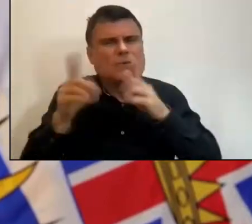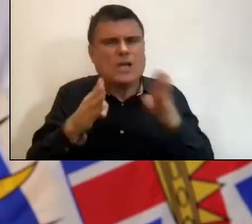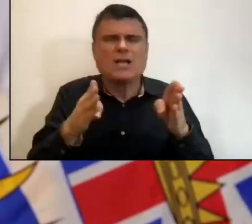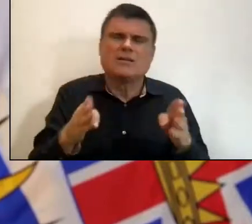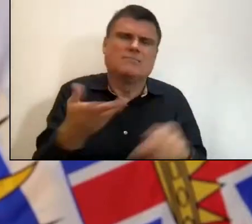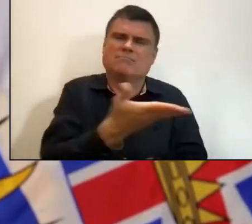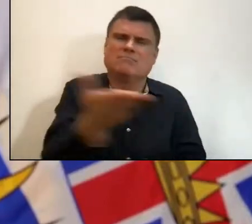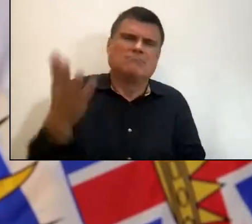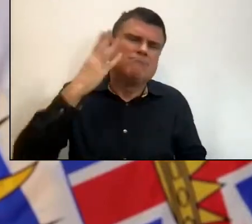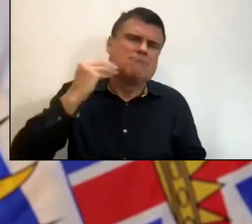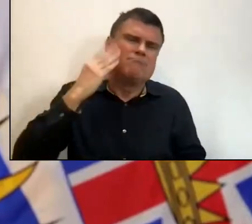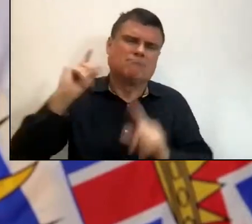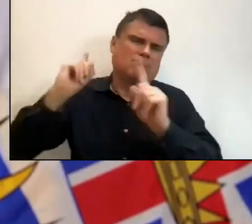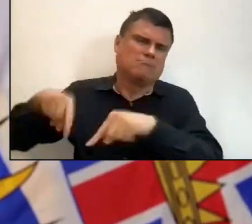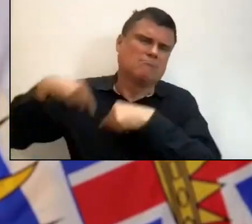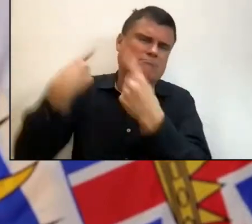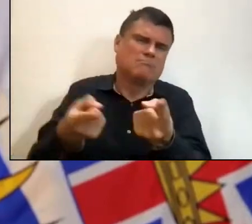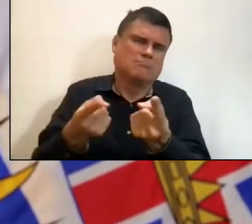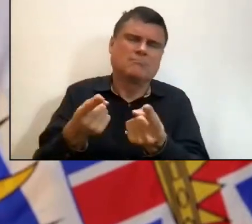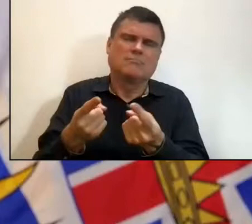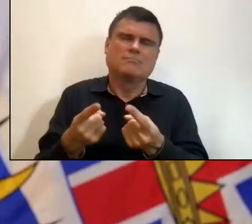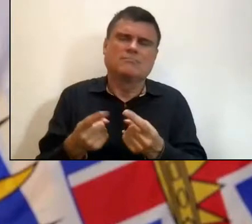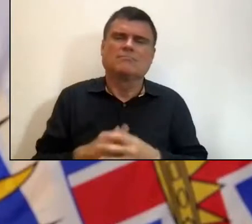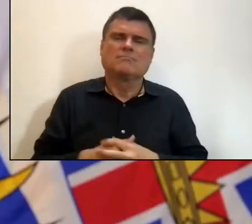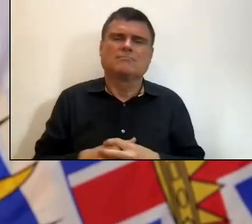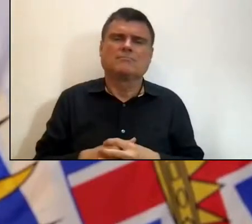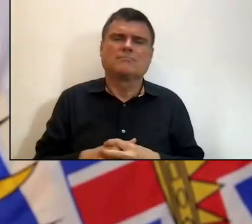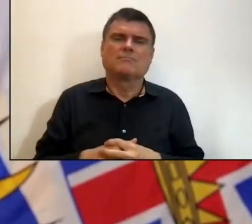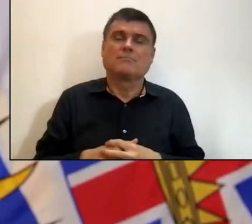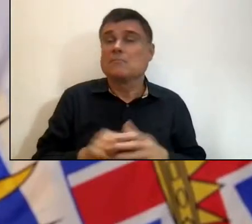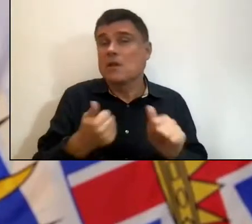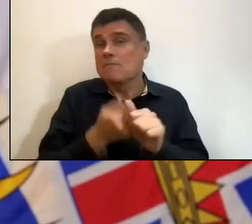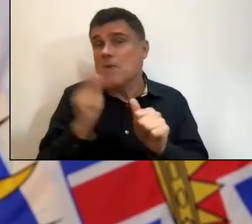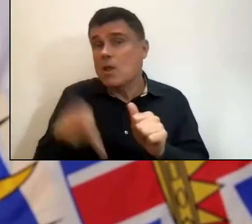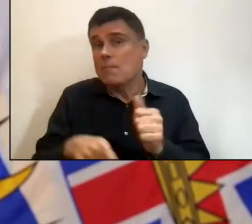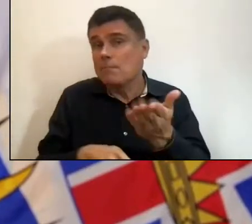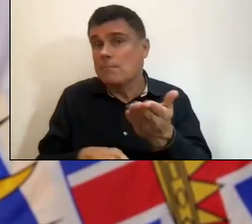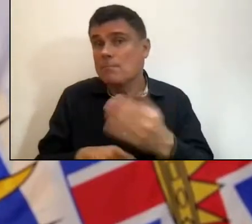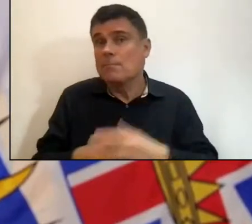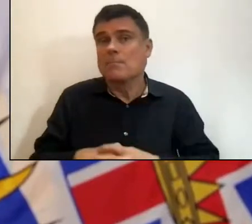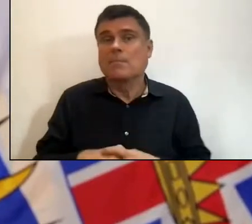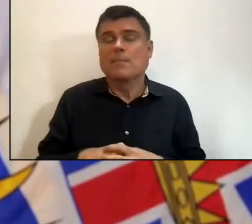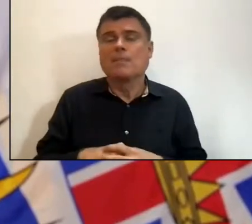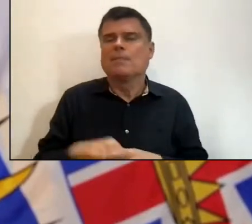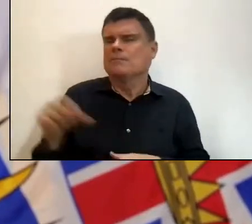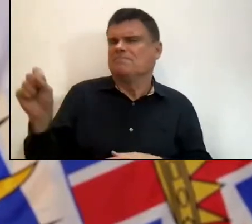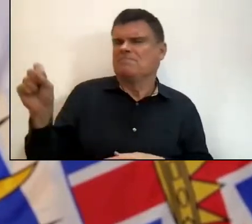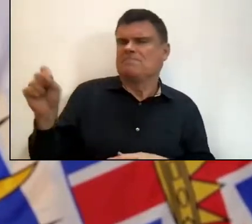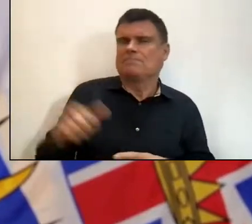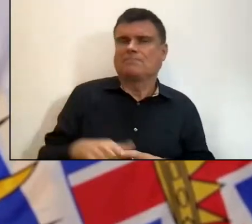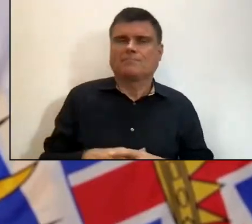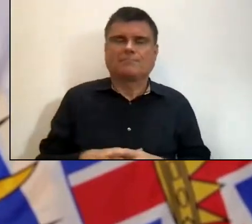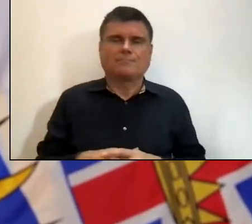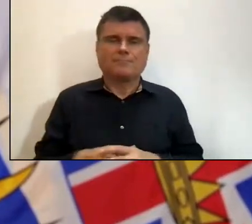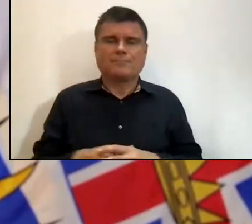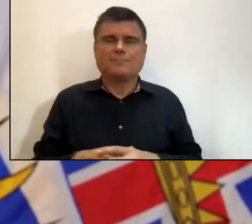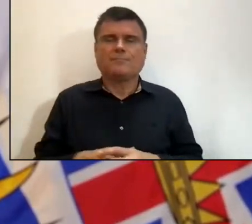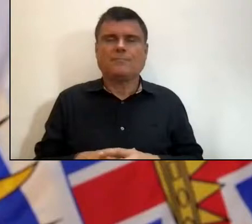Do you have a follow-up Richard? I do.